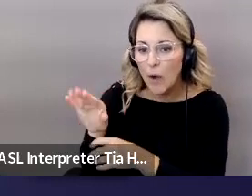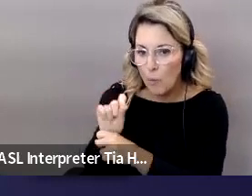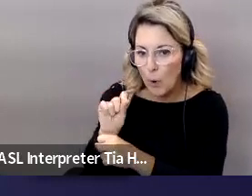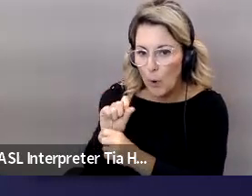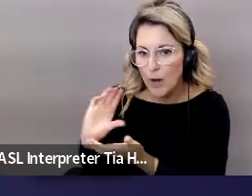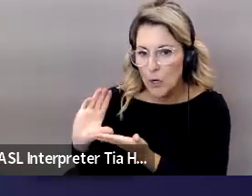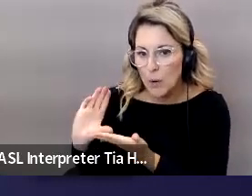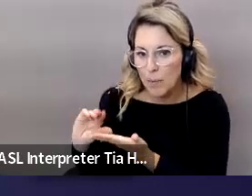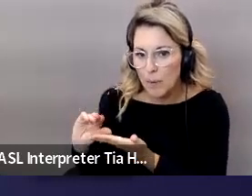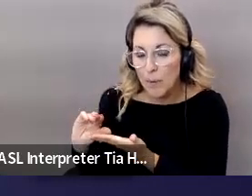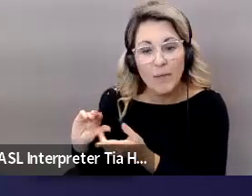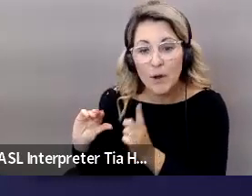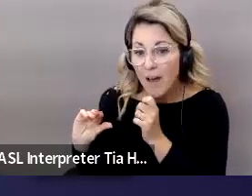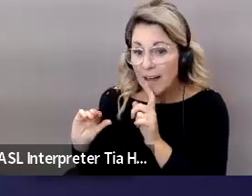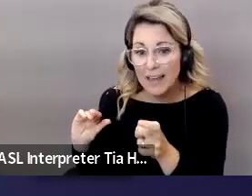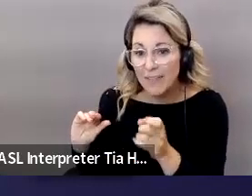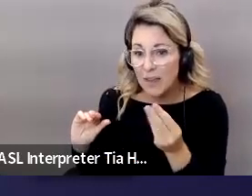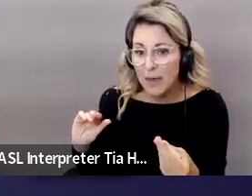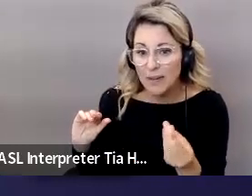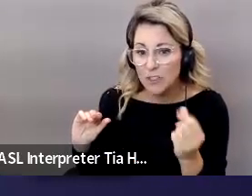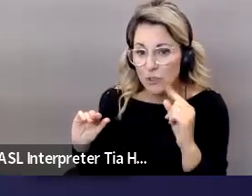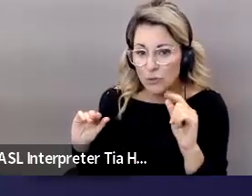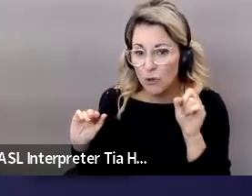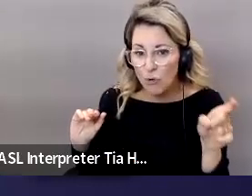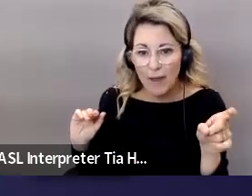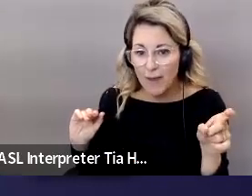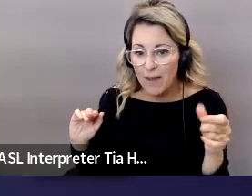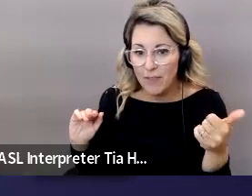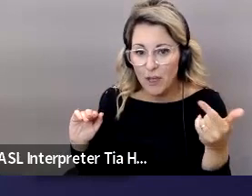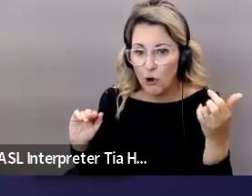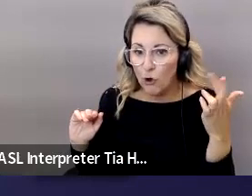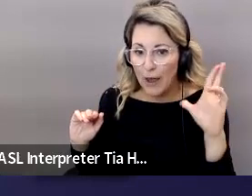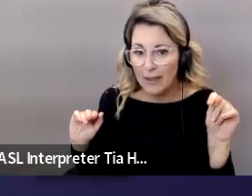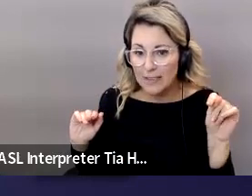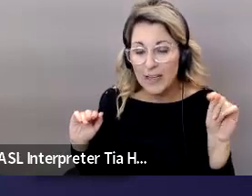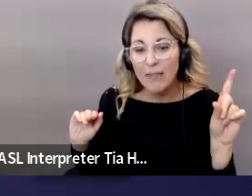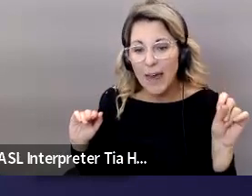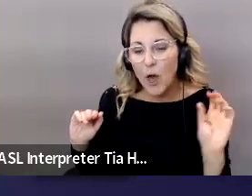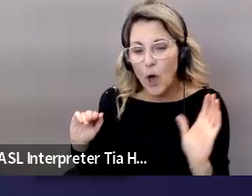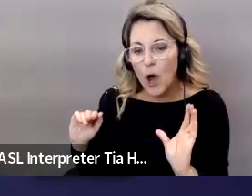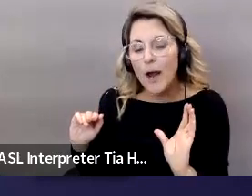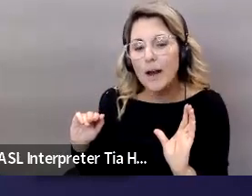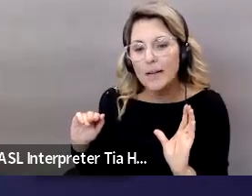giving money to the grant. They're just assigning a financial value to the time that someone would